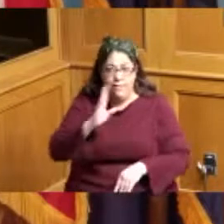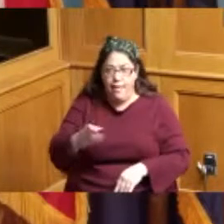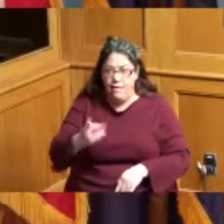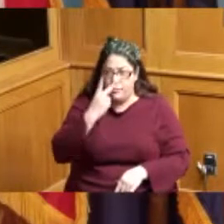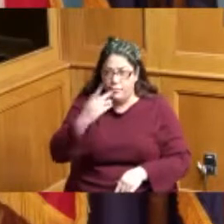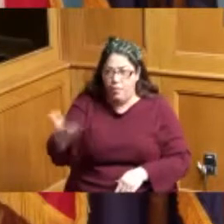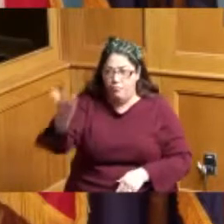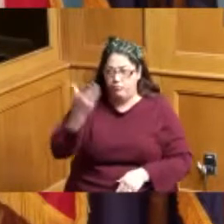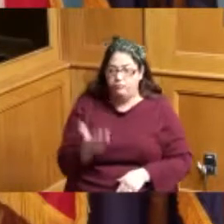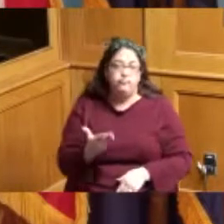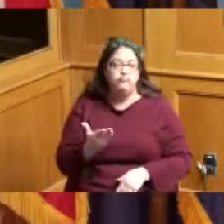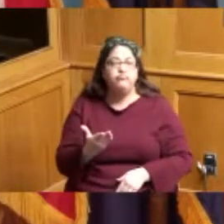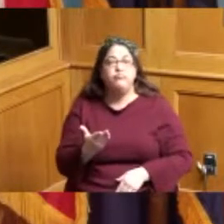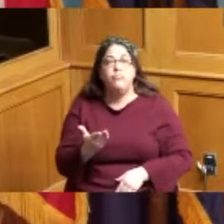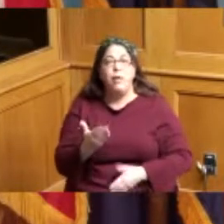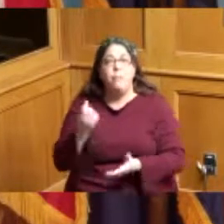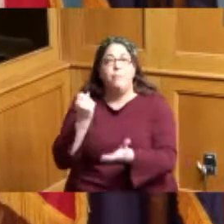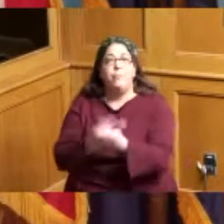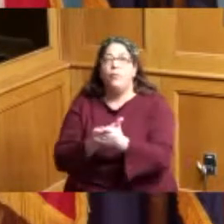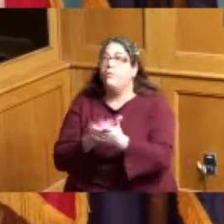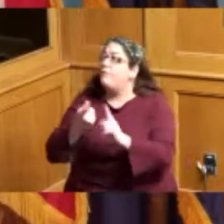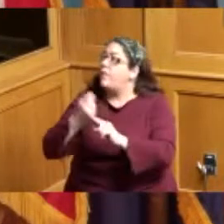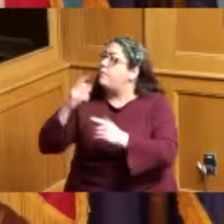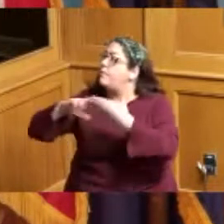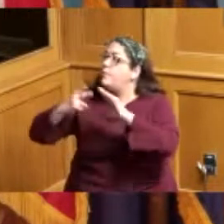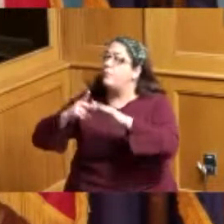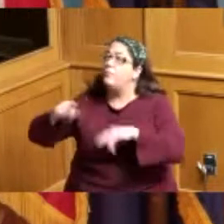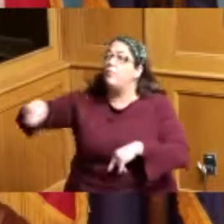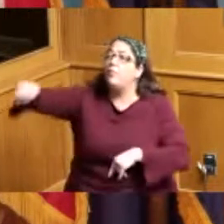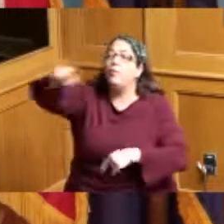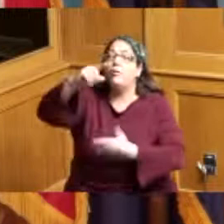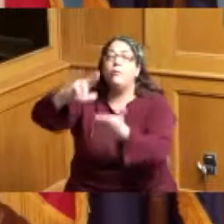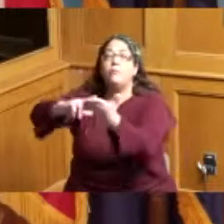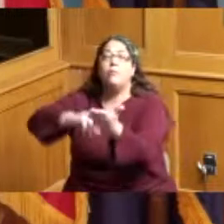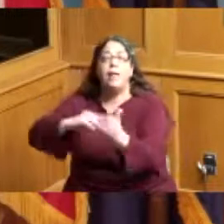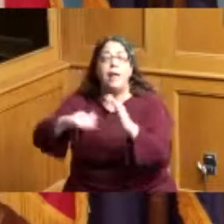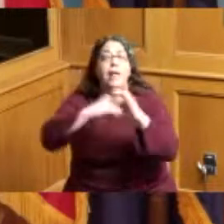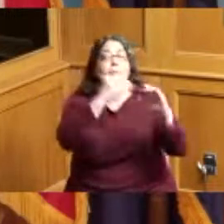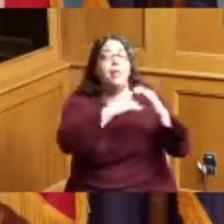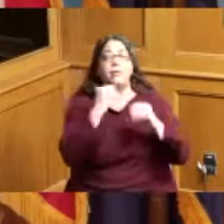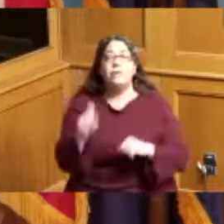the Board saying we need to get a petition we need to get some emails we need to gauge and see if the